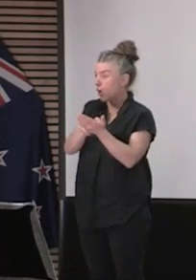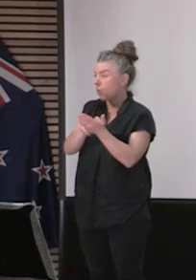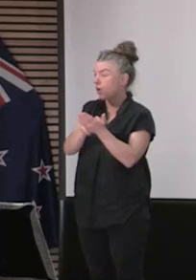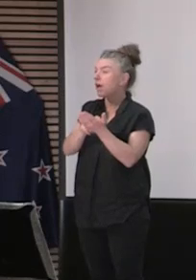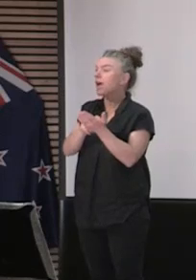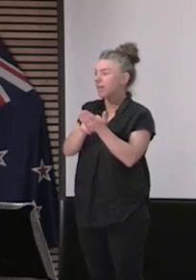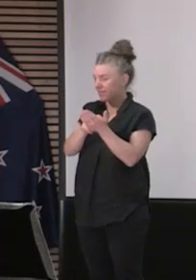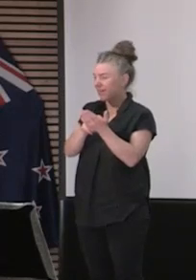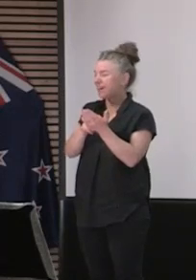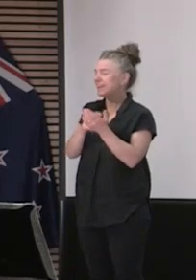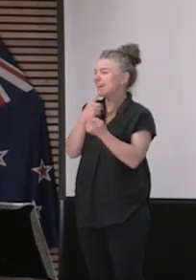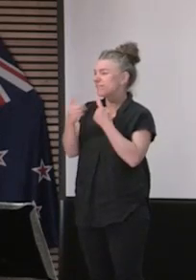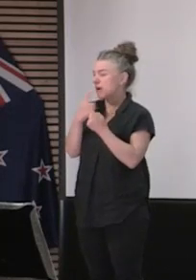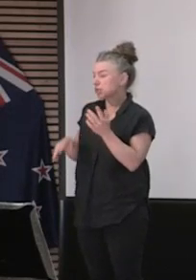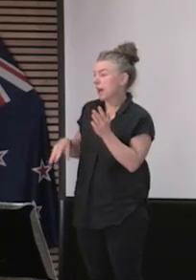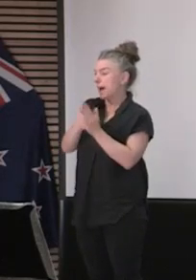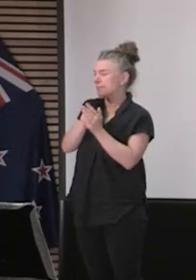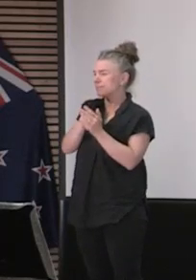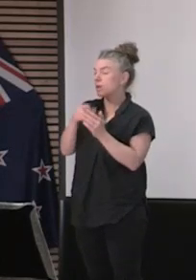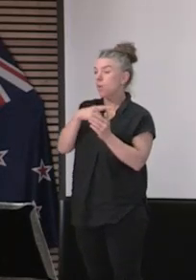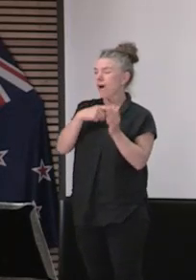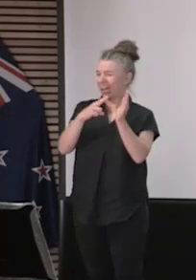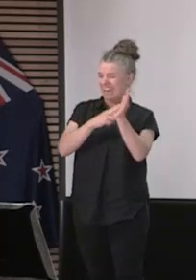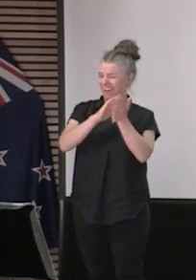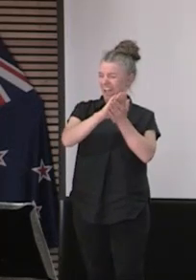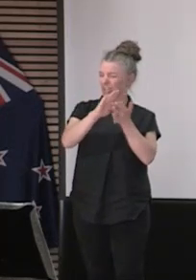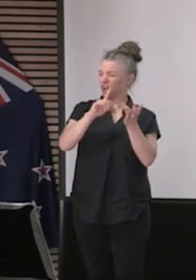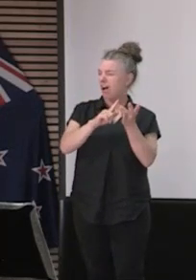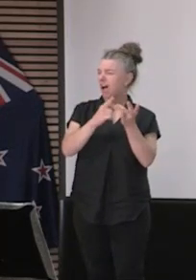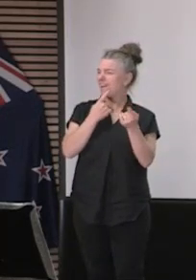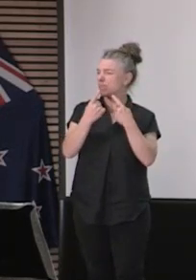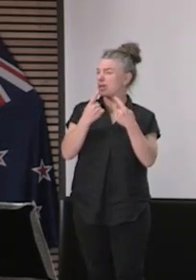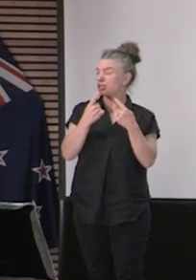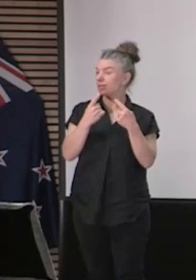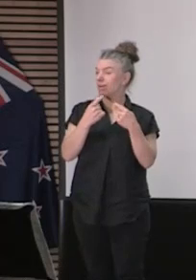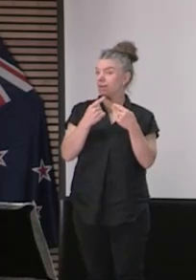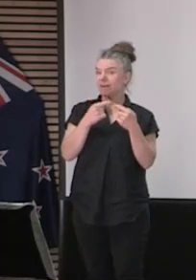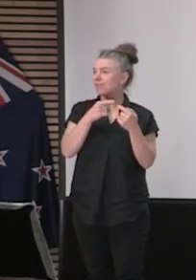our NHIplatform doesn't evensometimes have your most up todate phone number - all ofthat will make a difference.